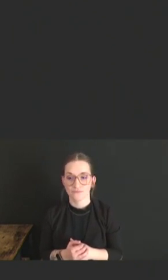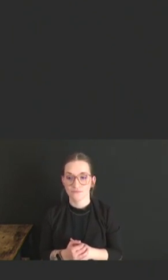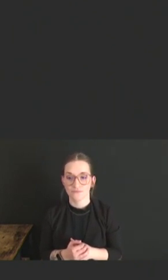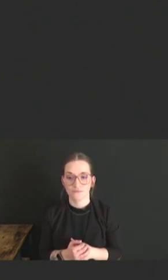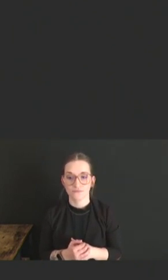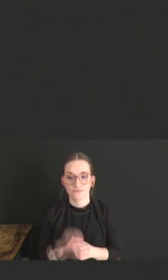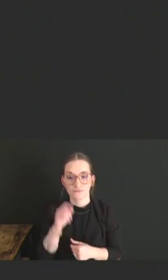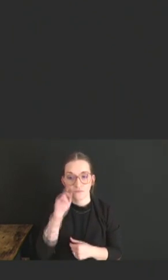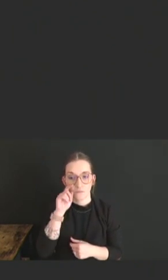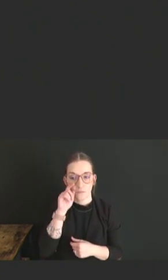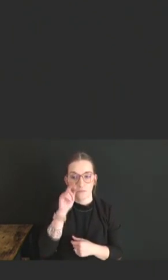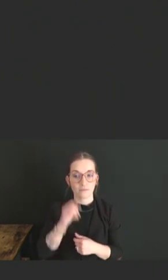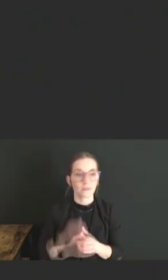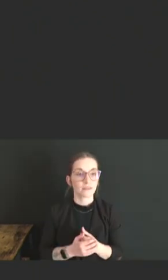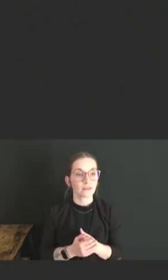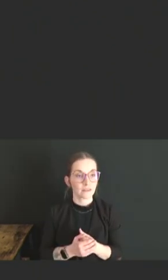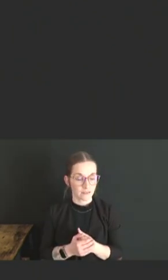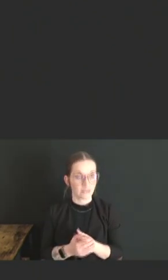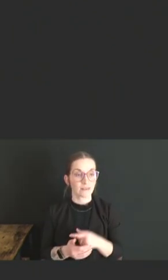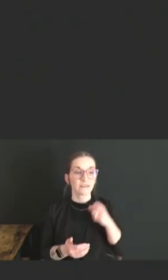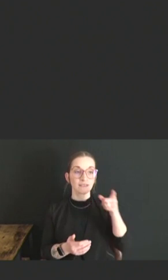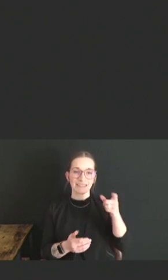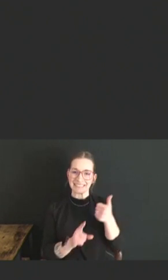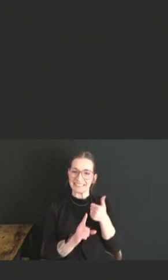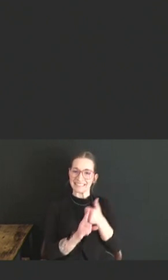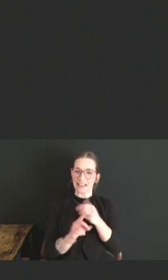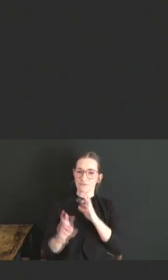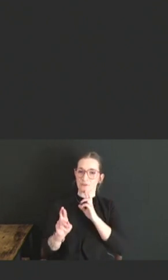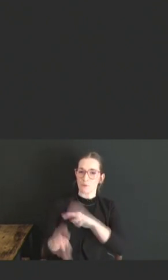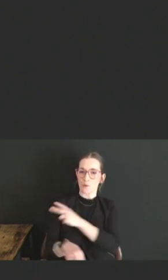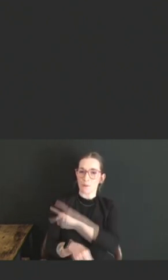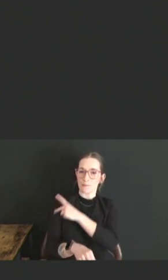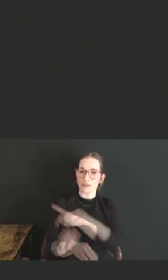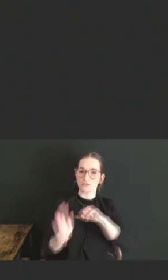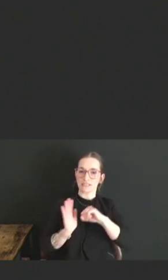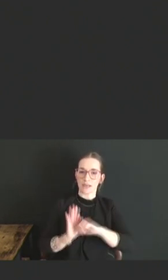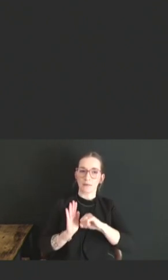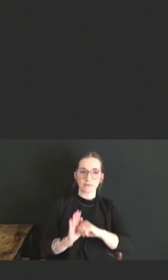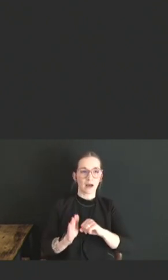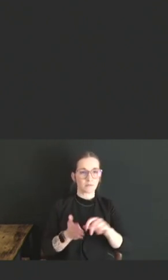Here, this slide shows self-reported patient symptoms within two weeks prior to the date of